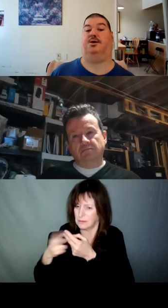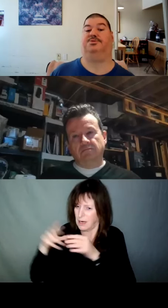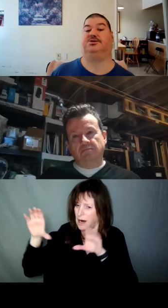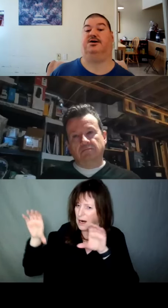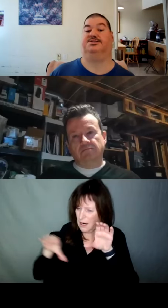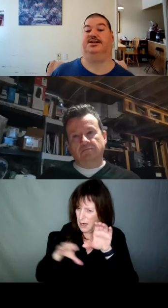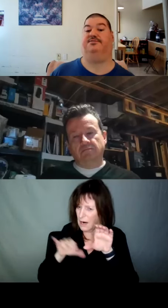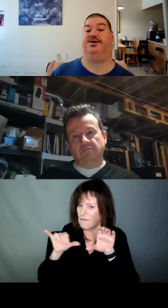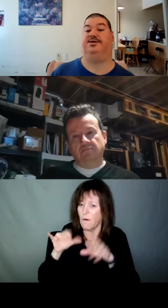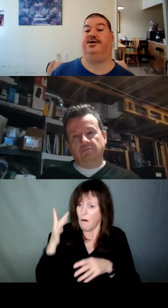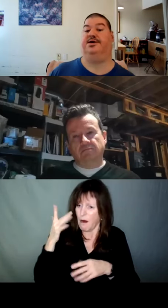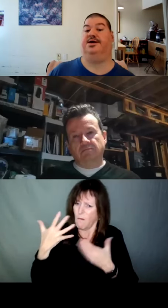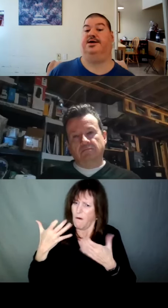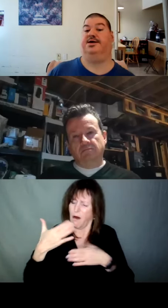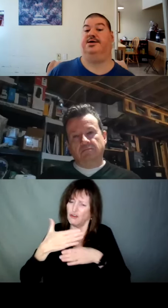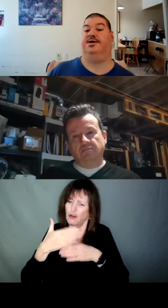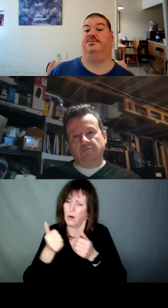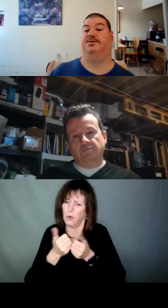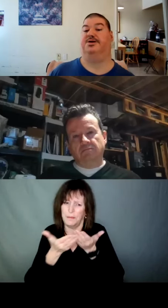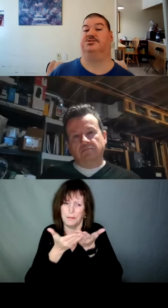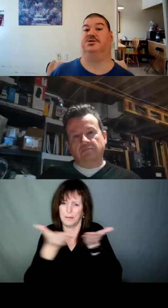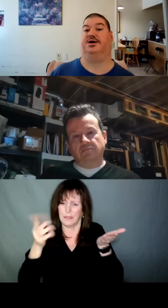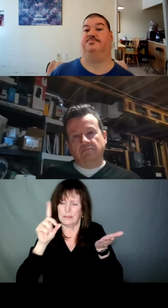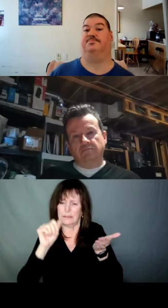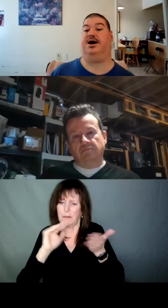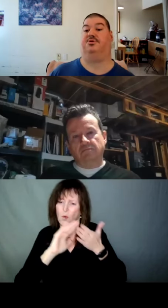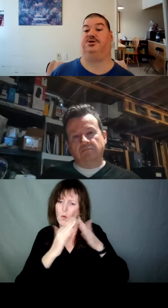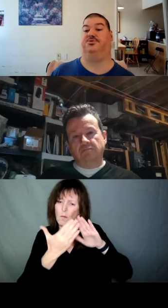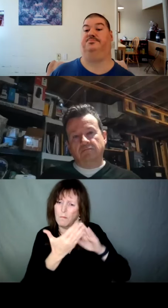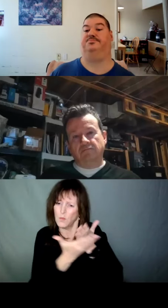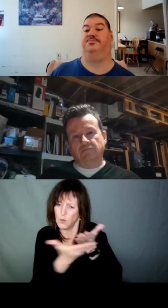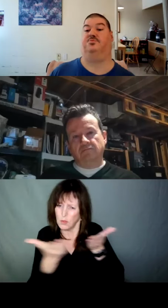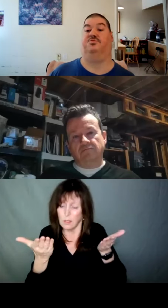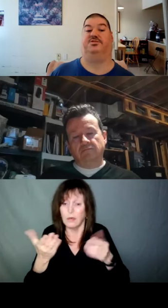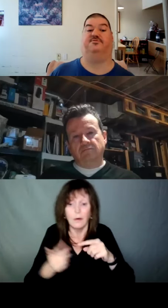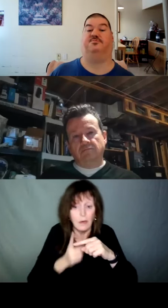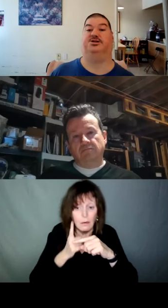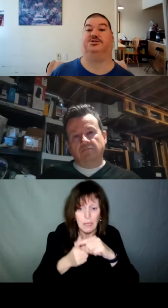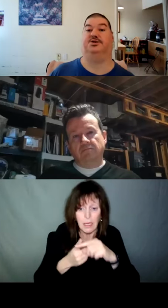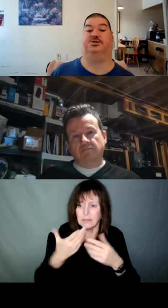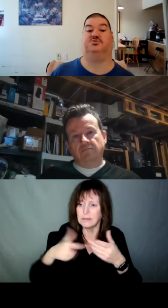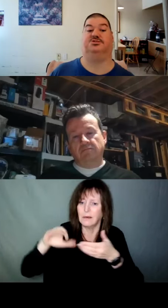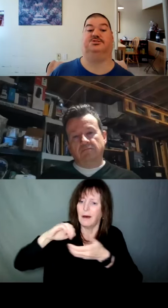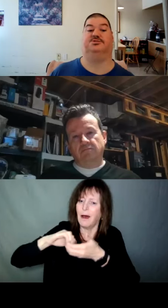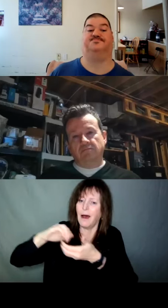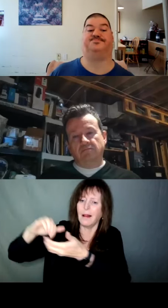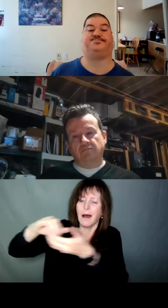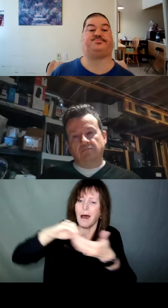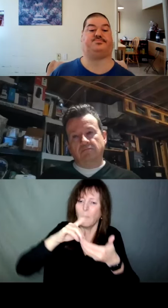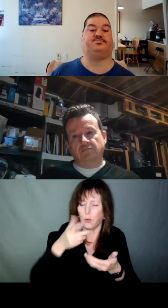in the question and answers collection so it can be share with people with disabilities and our allies.